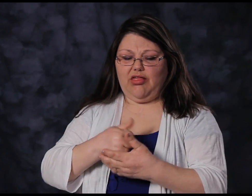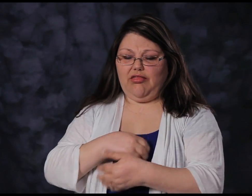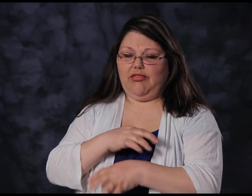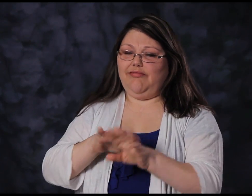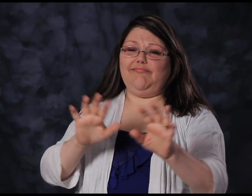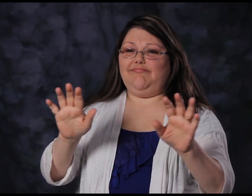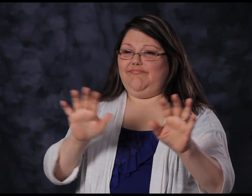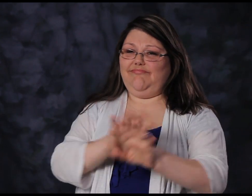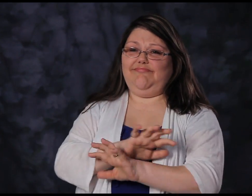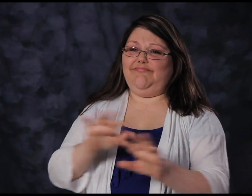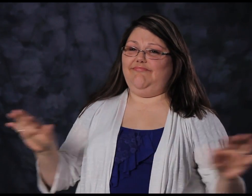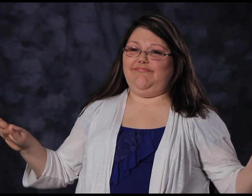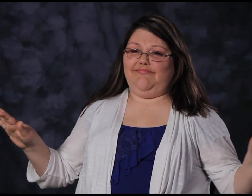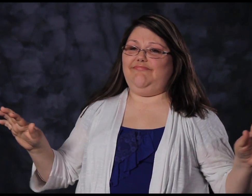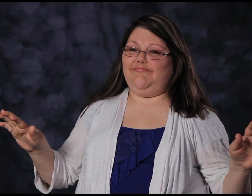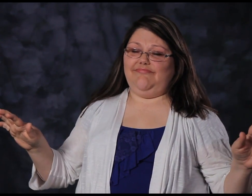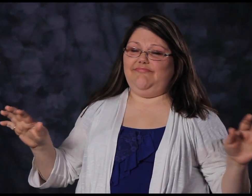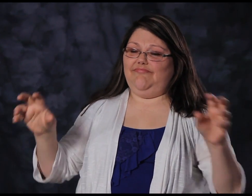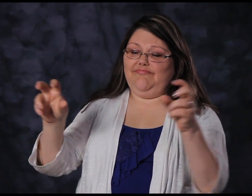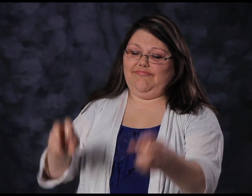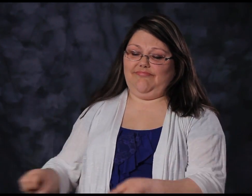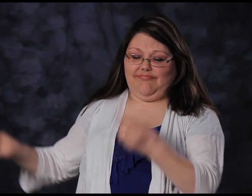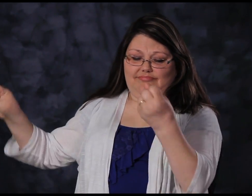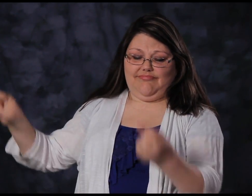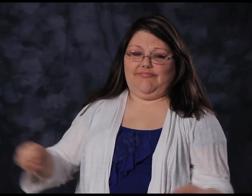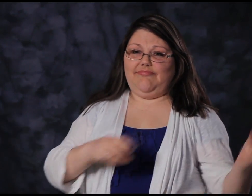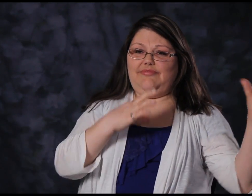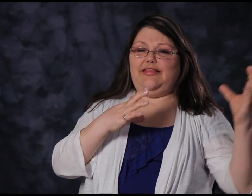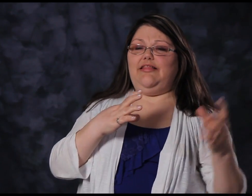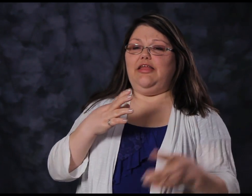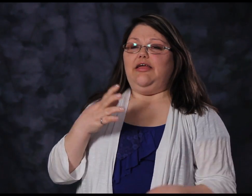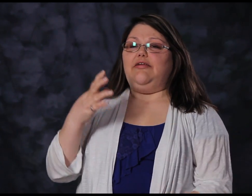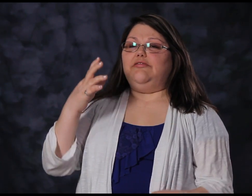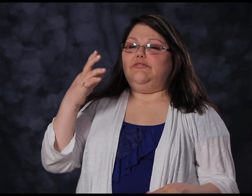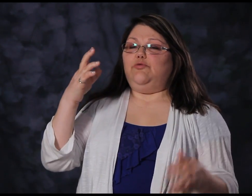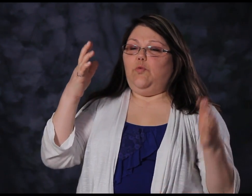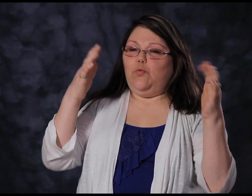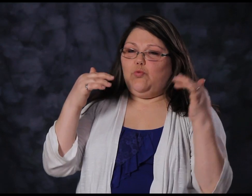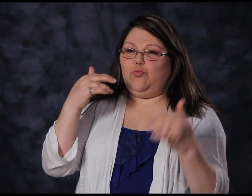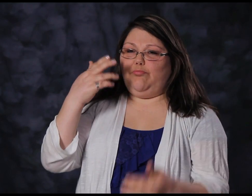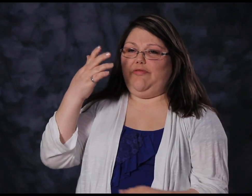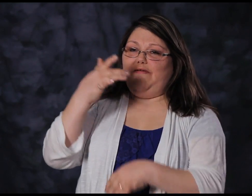and have nobody to support you, you have to toss that mentality.